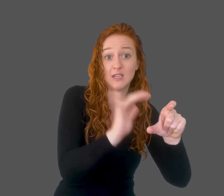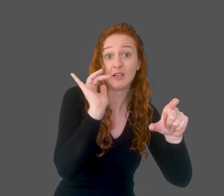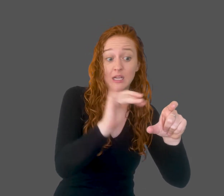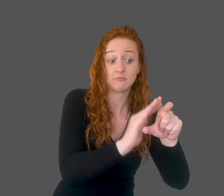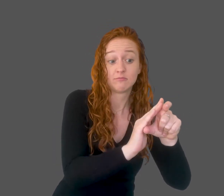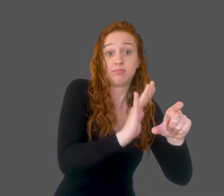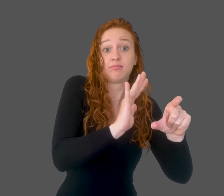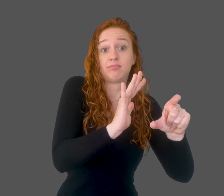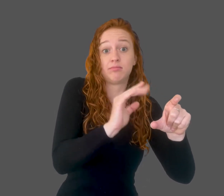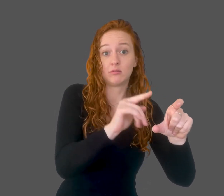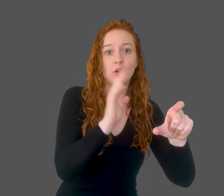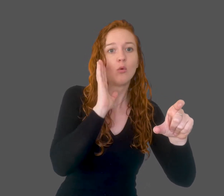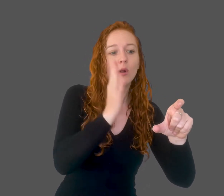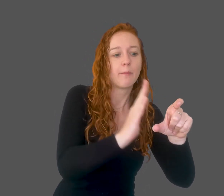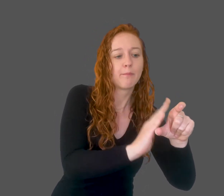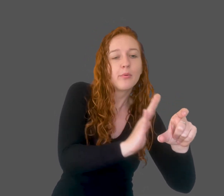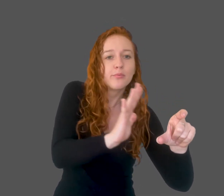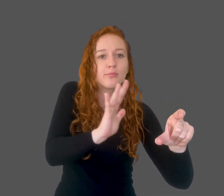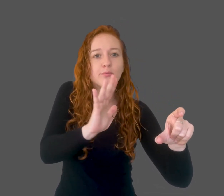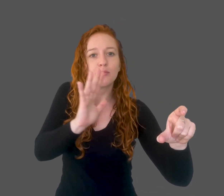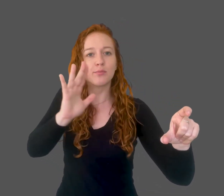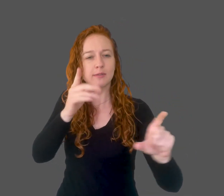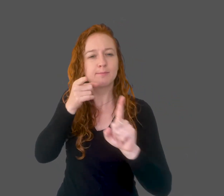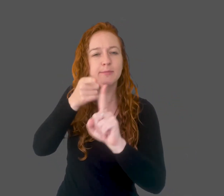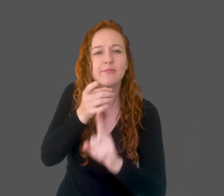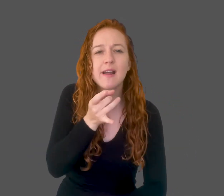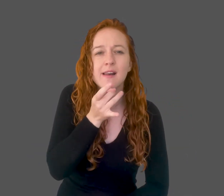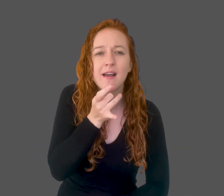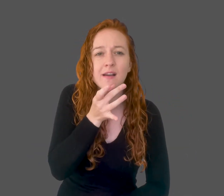giving off a kind of light.